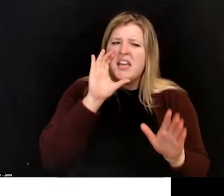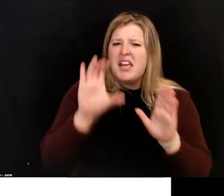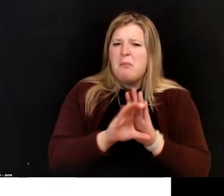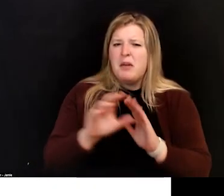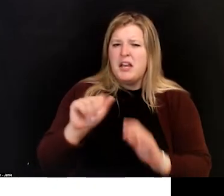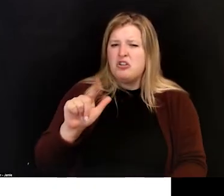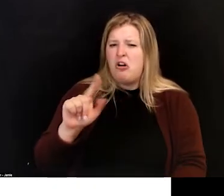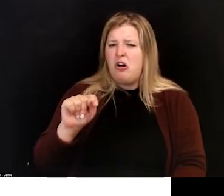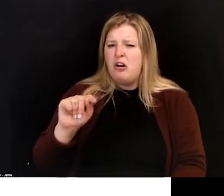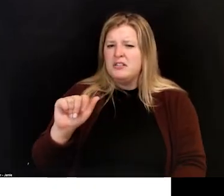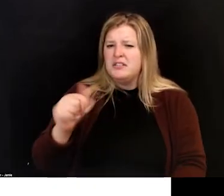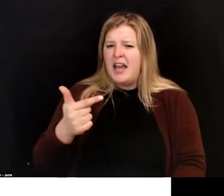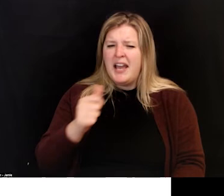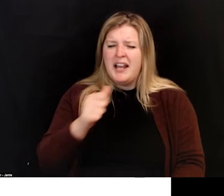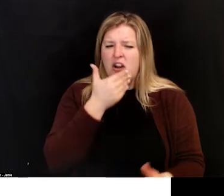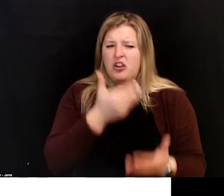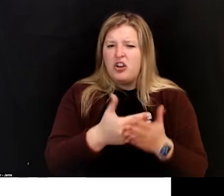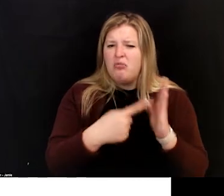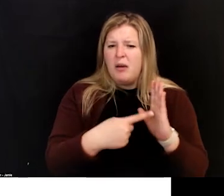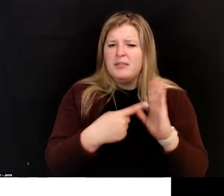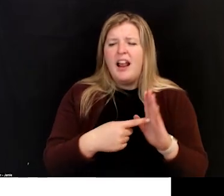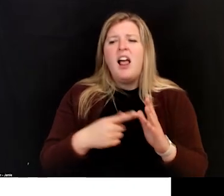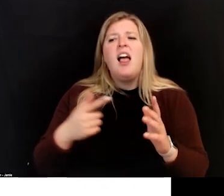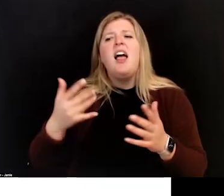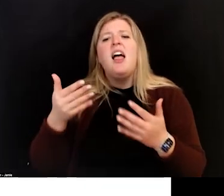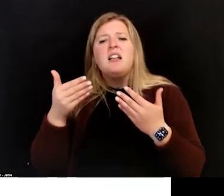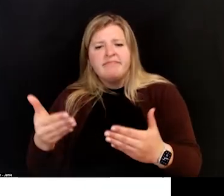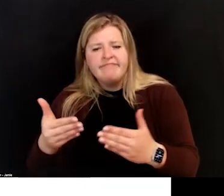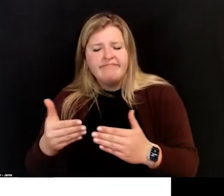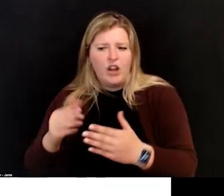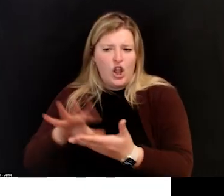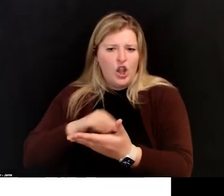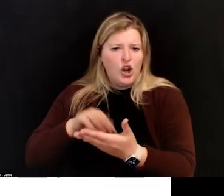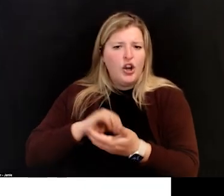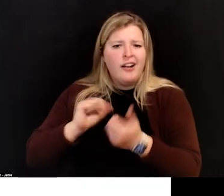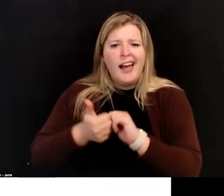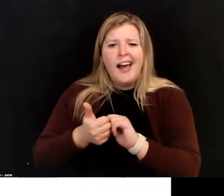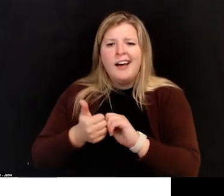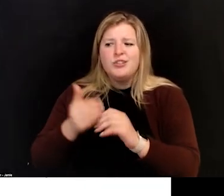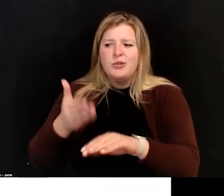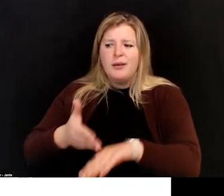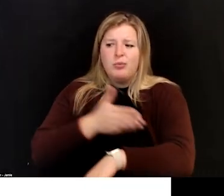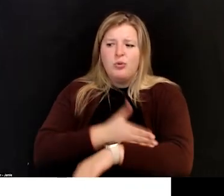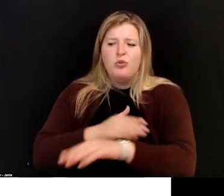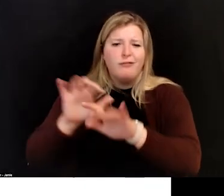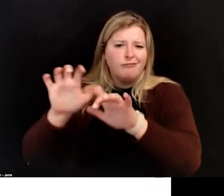"Let's think about how we write alternative texts or let's improve the alternative text." It's kind of a next step.